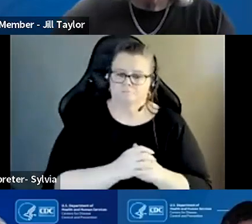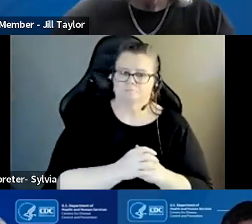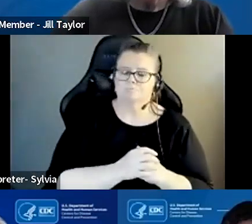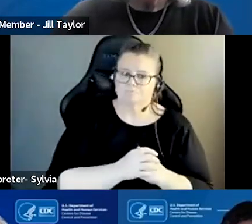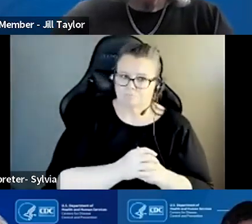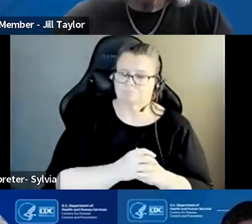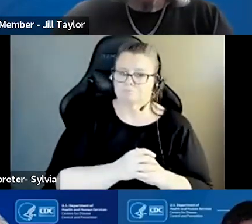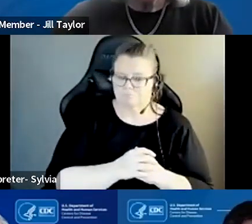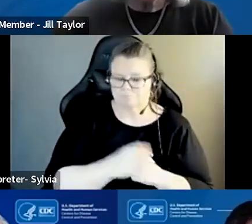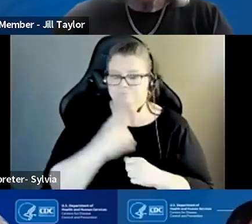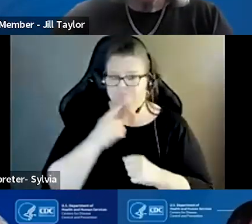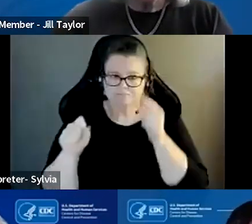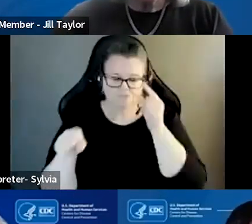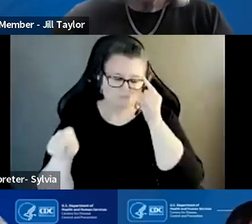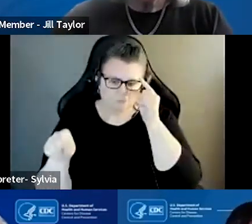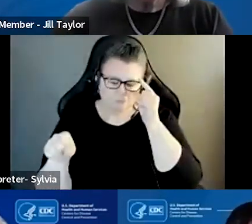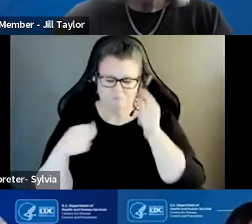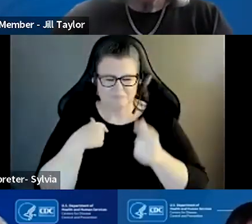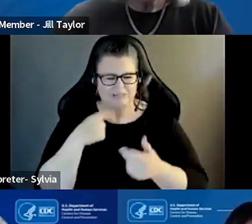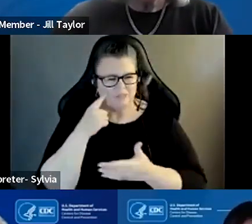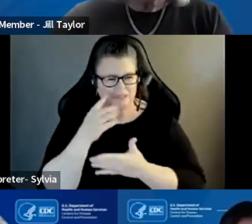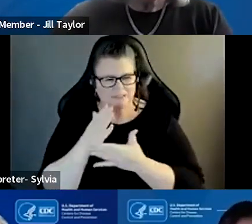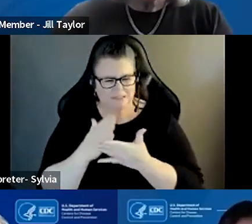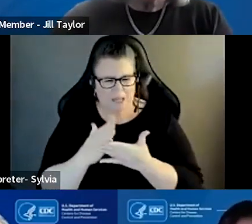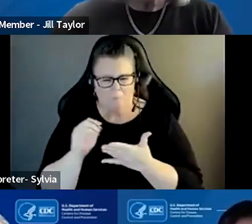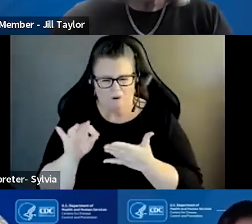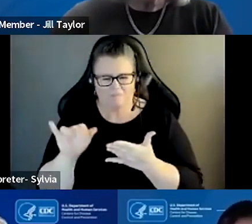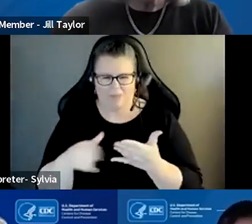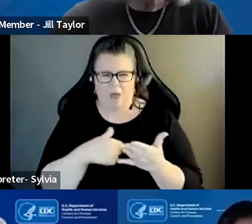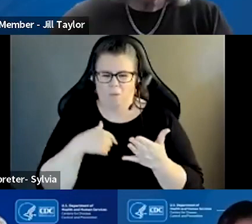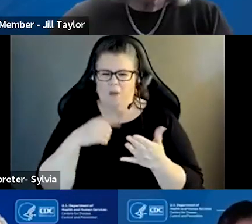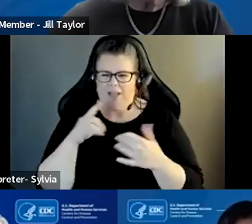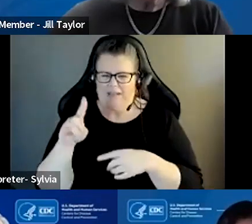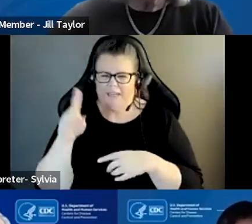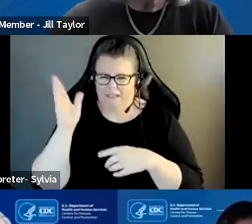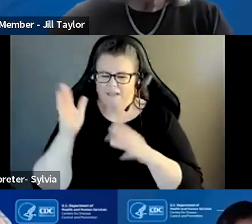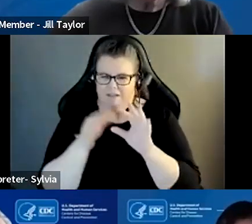some of that was presented I think in the original presentation; gets at some of that.